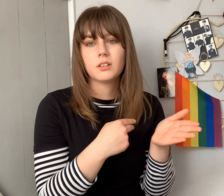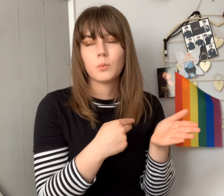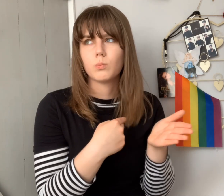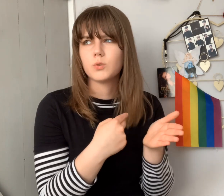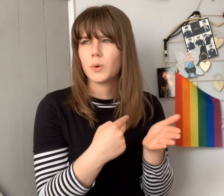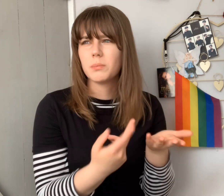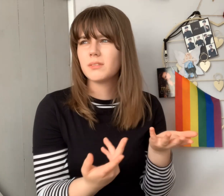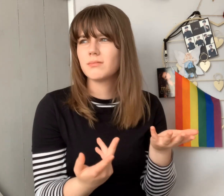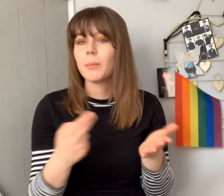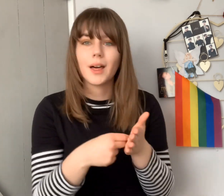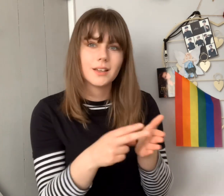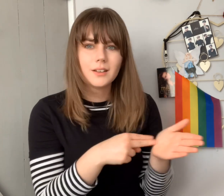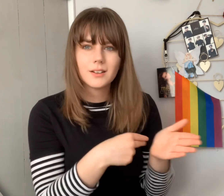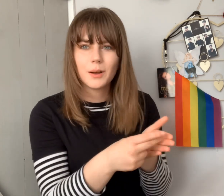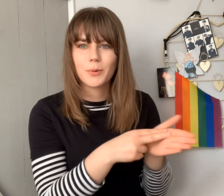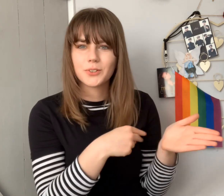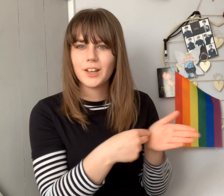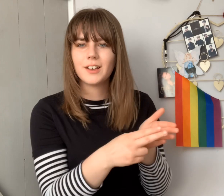swiping? Applying butter